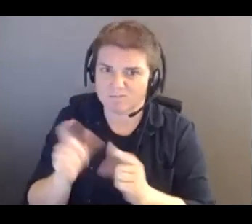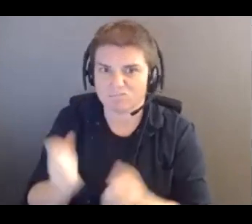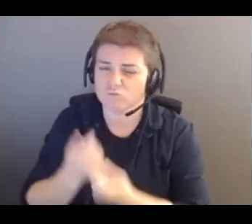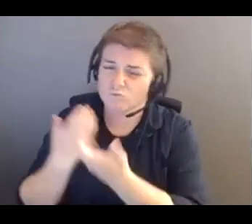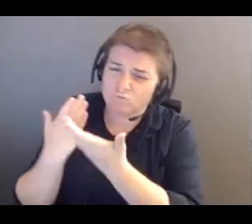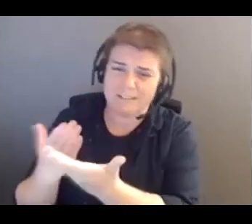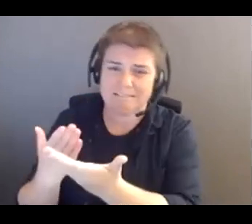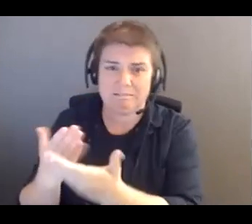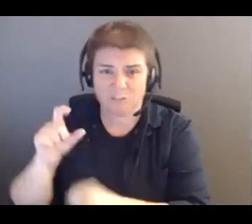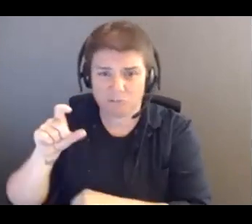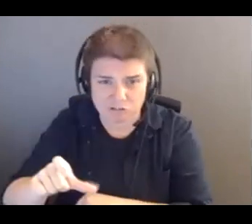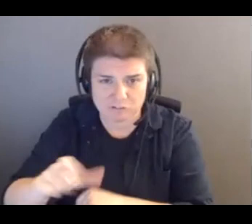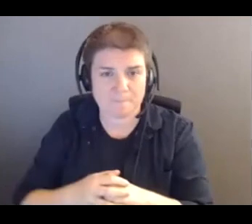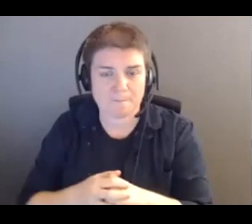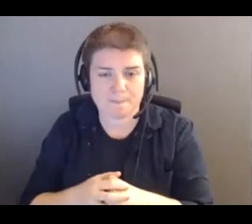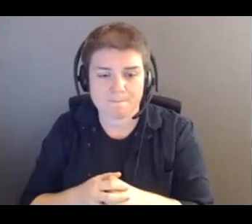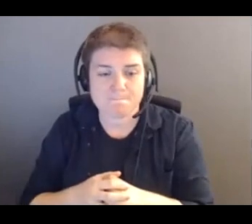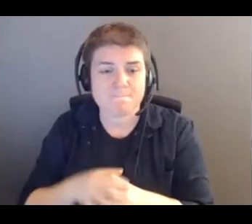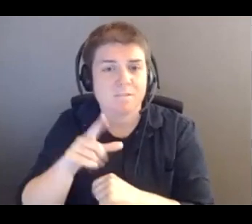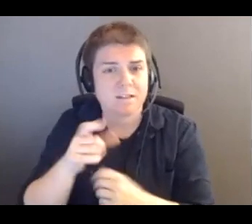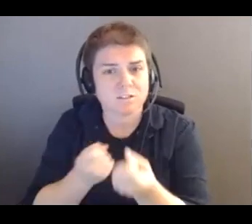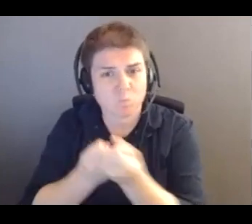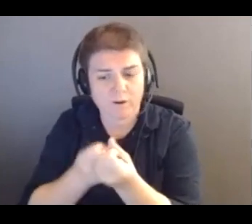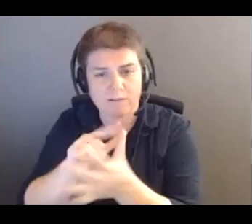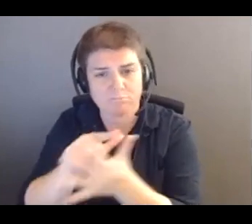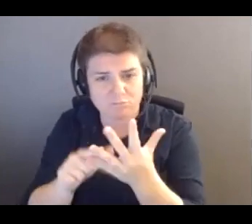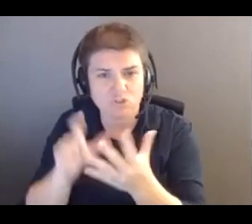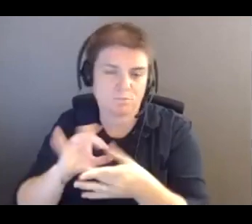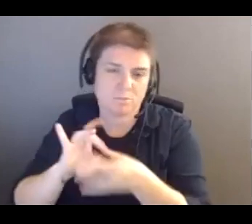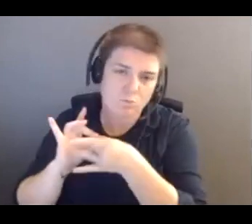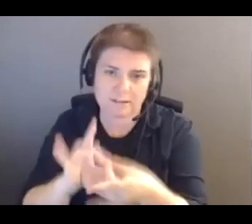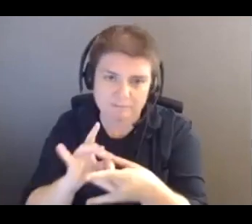The support material you provide should be relevant and meaningful to your application